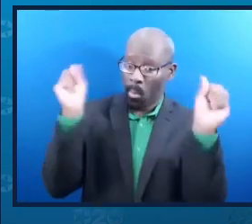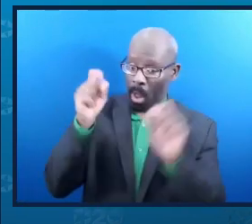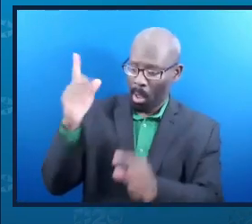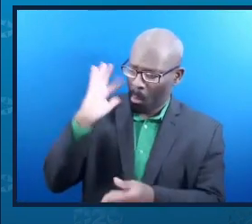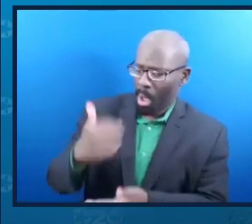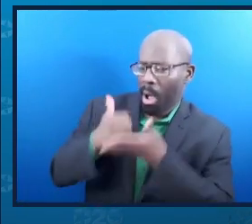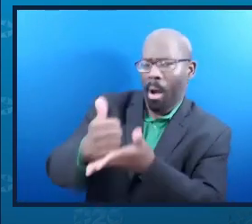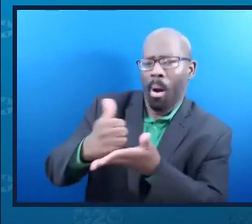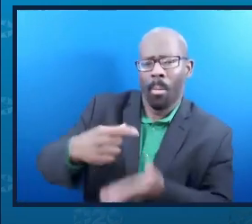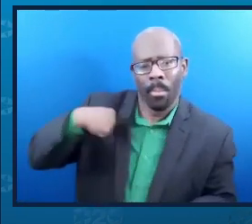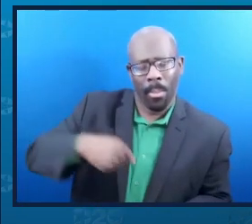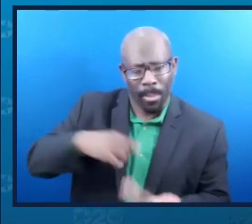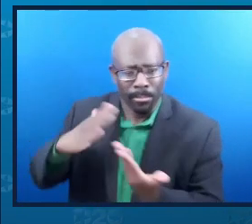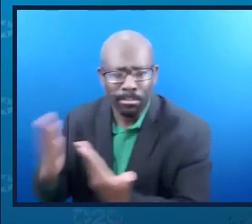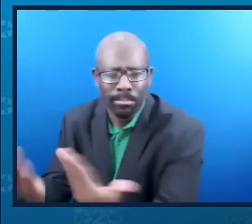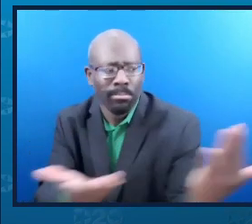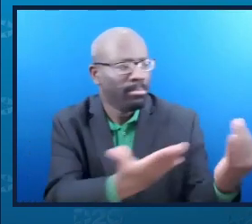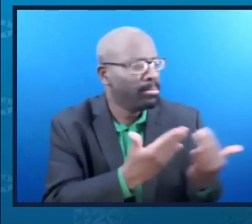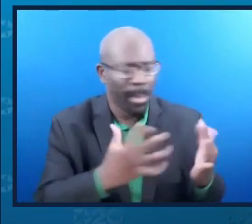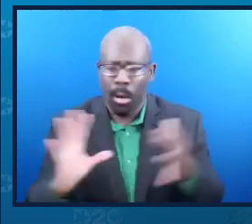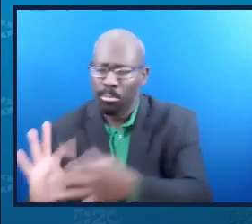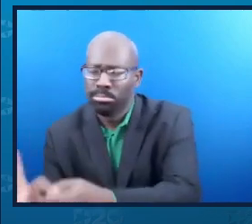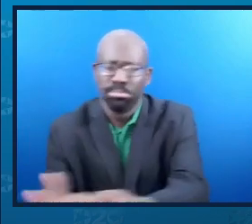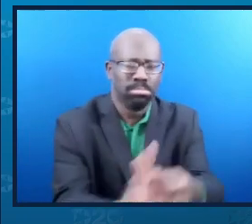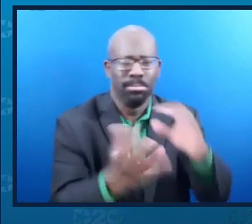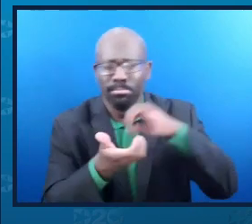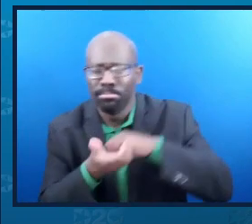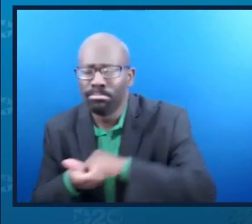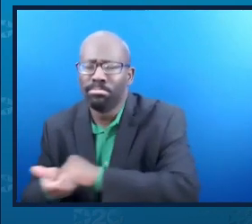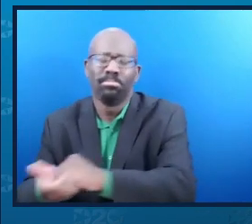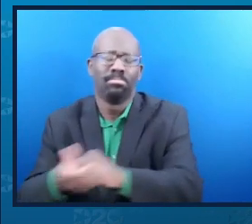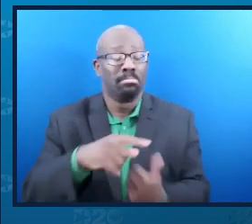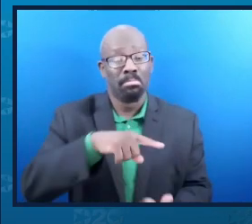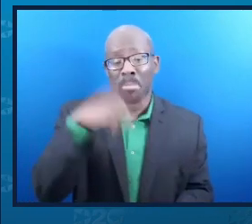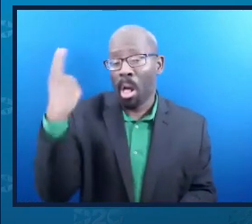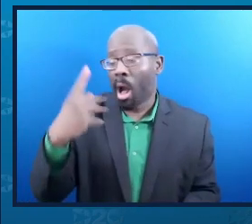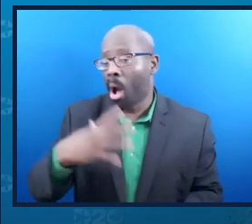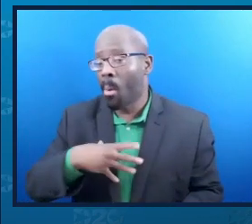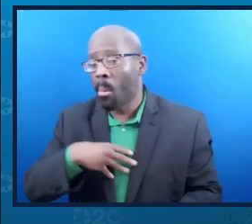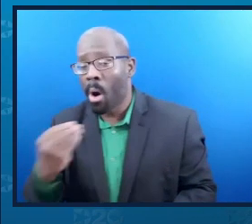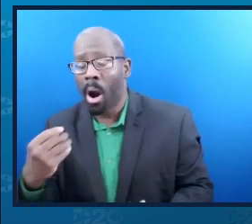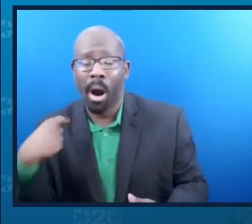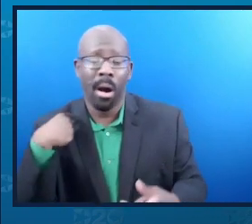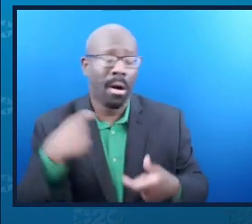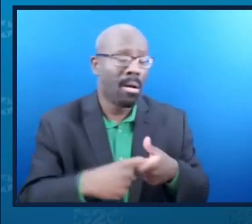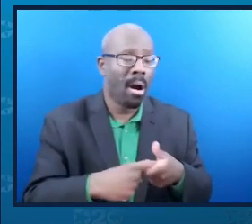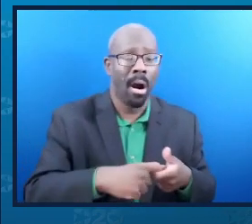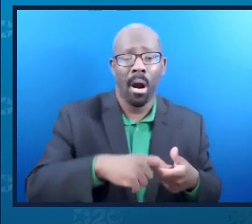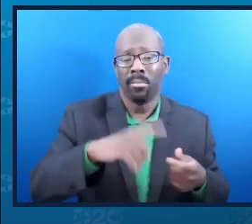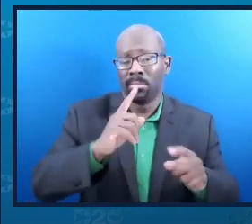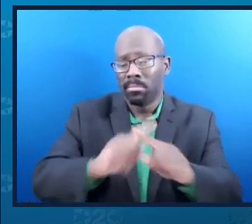US TOGETHER. BLACK, WHITE, LA TUN KNOW,